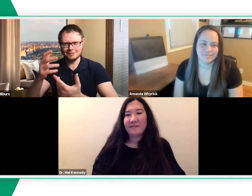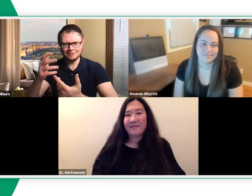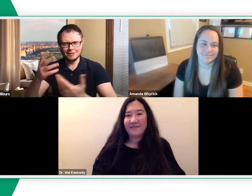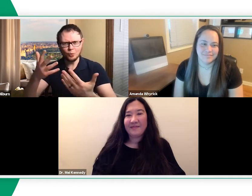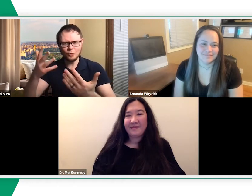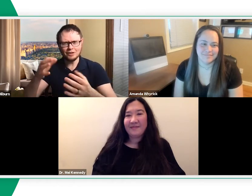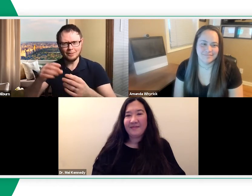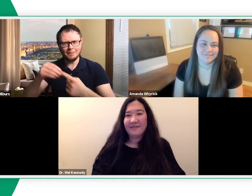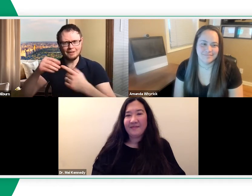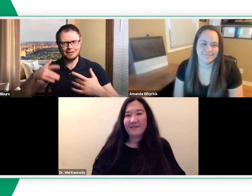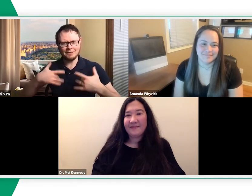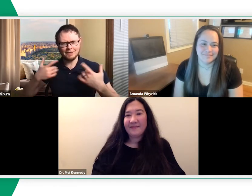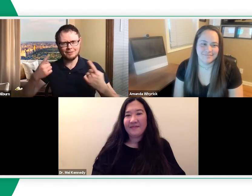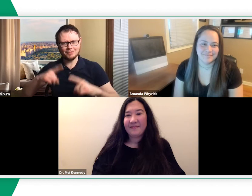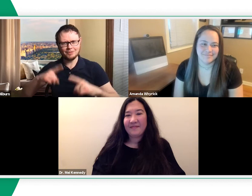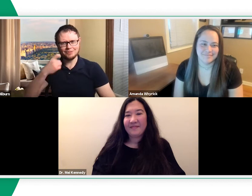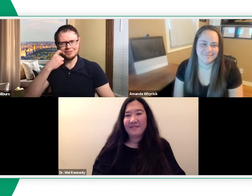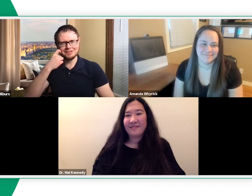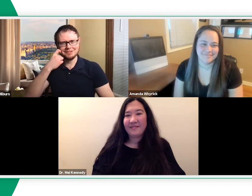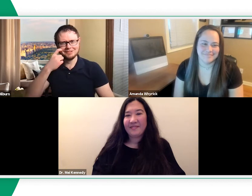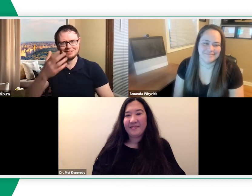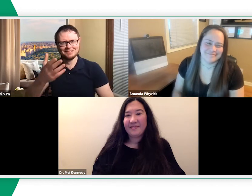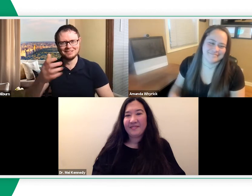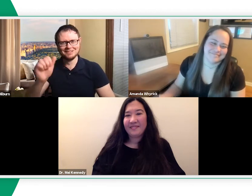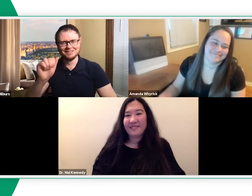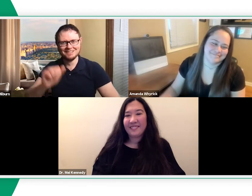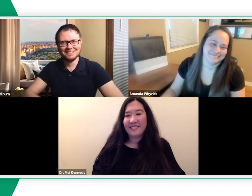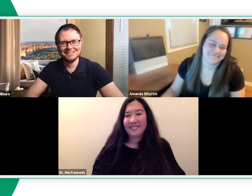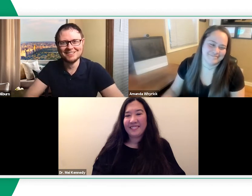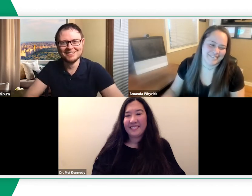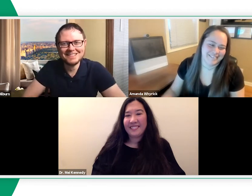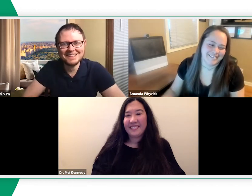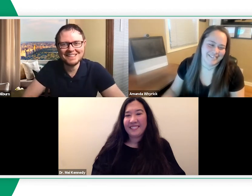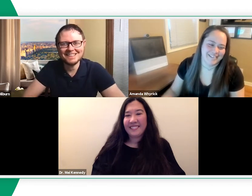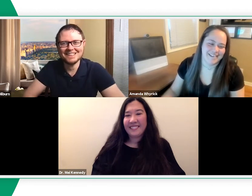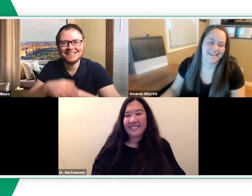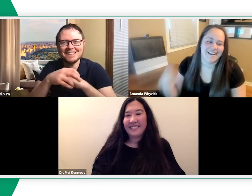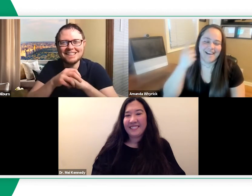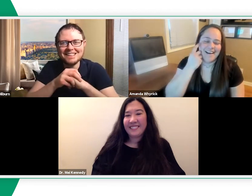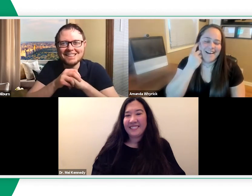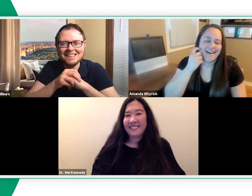An M.S.! What what special happened to you recently, Amanda?!